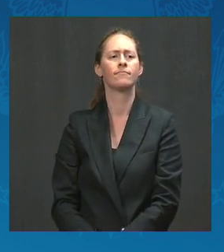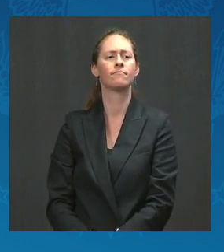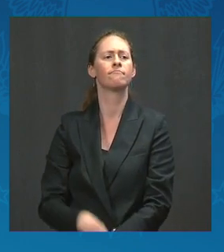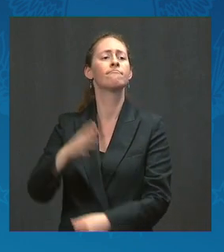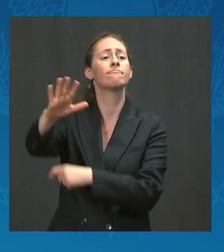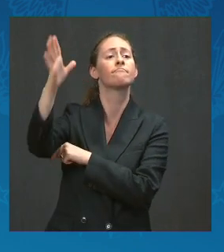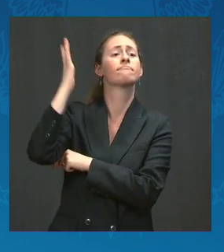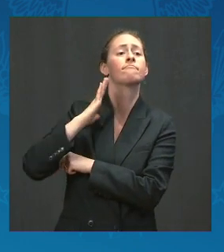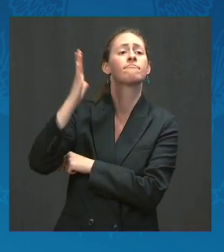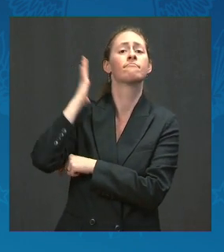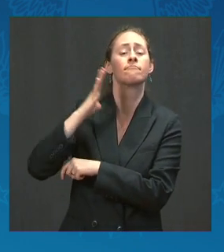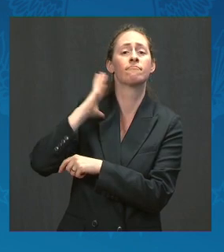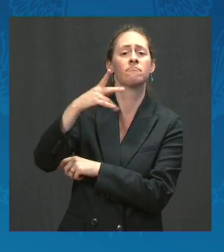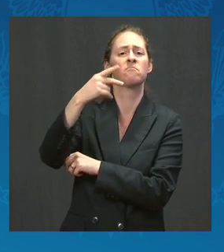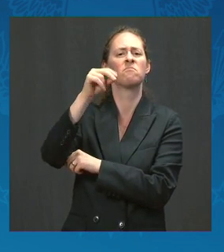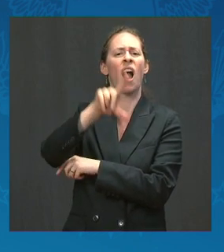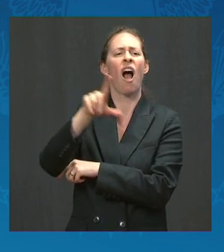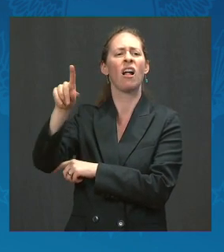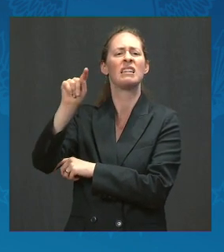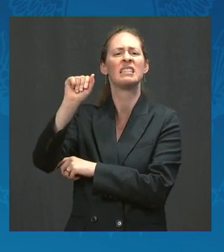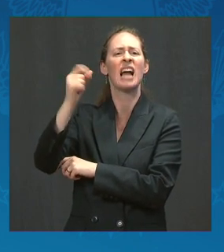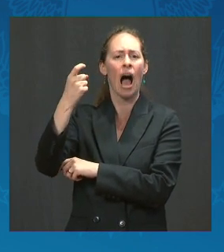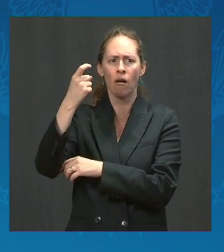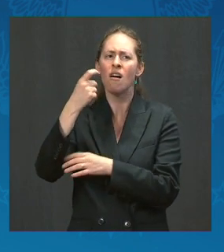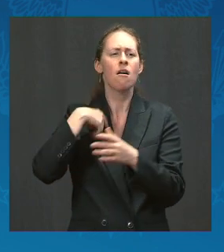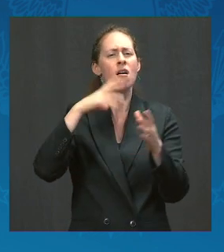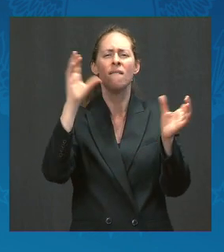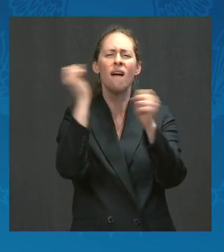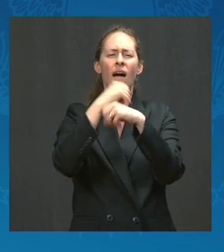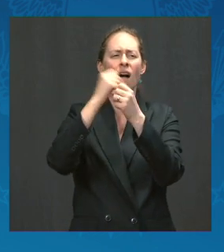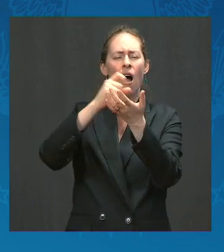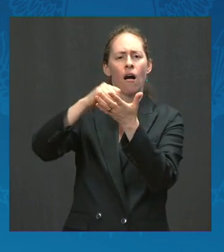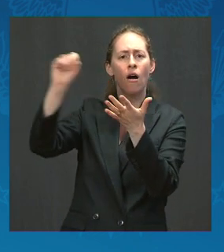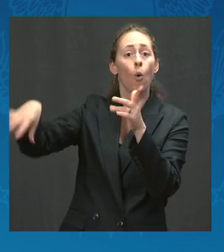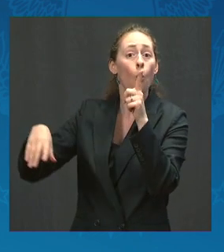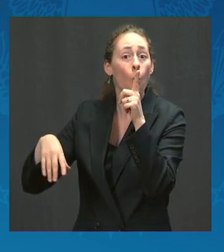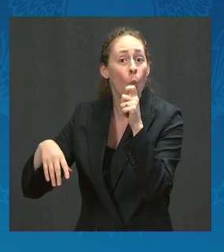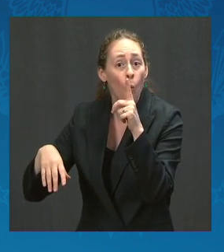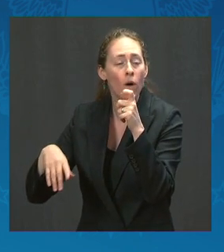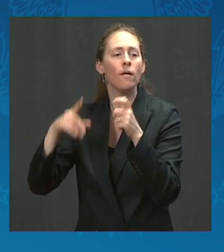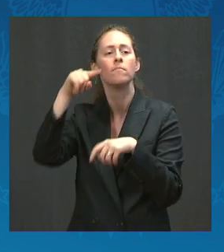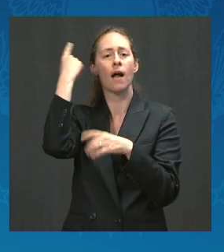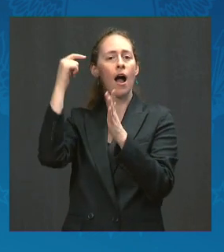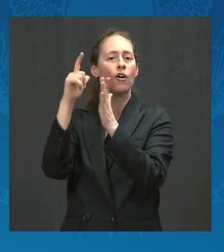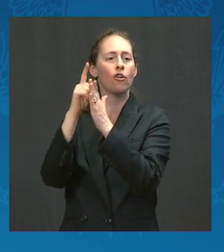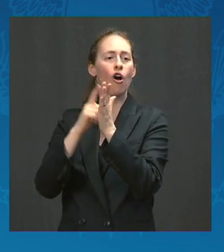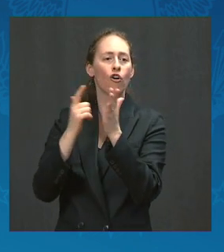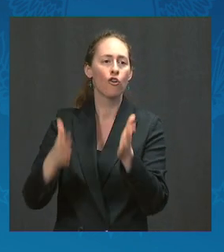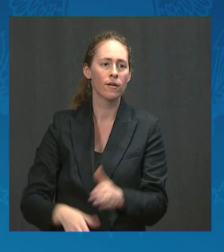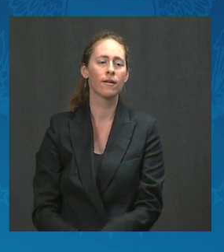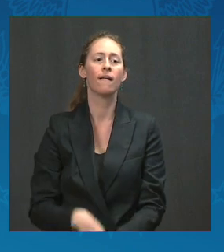When people were marching in the streets, registering voters in the south, black lawyers were there.